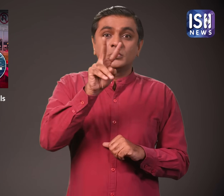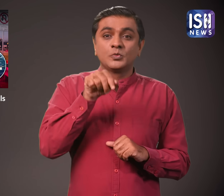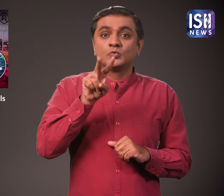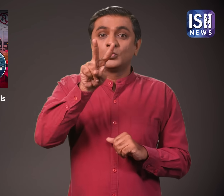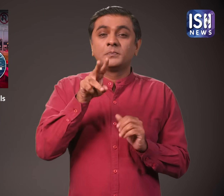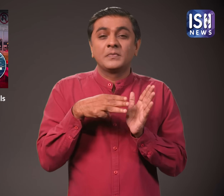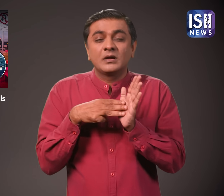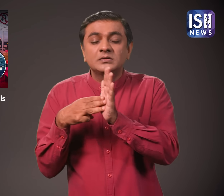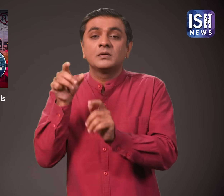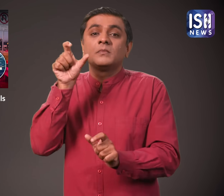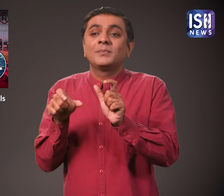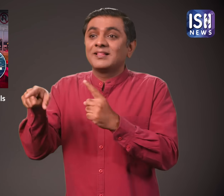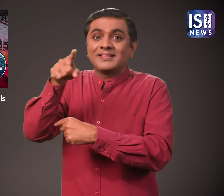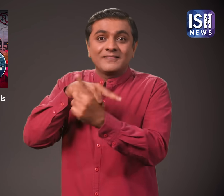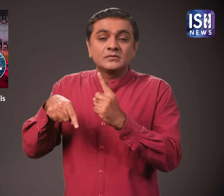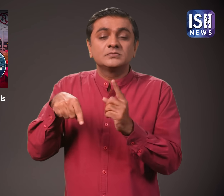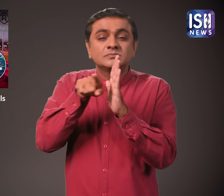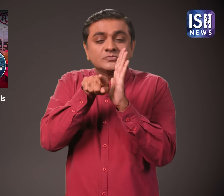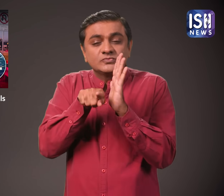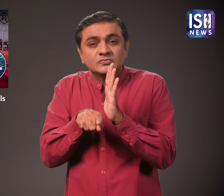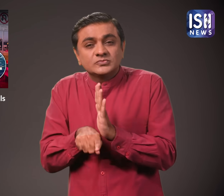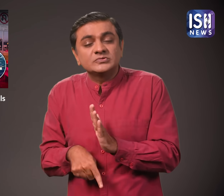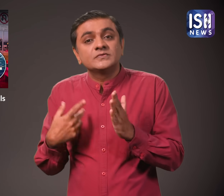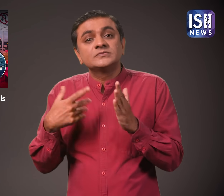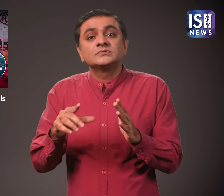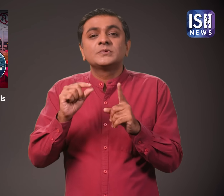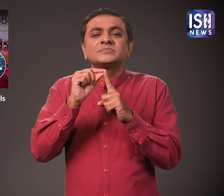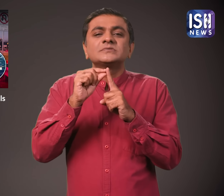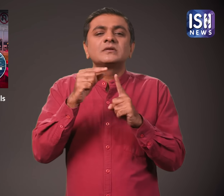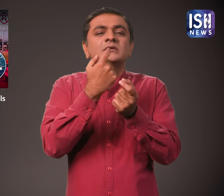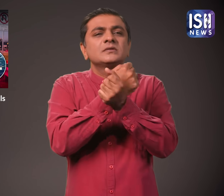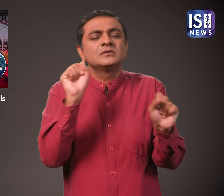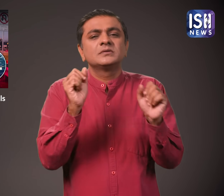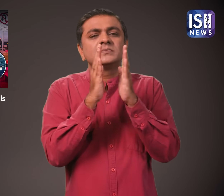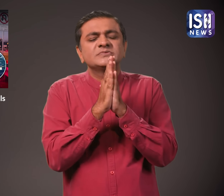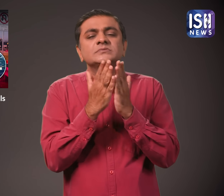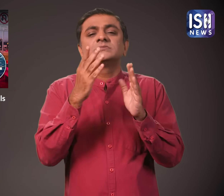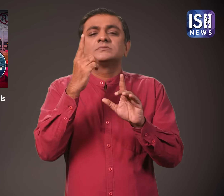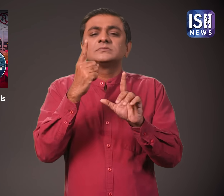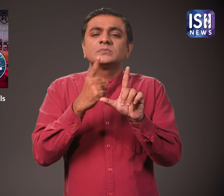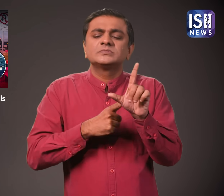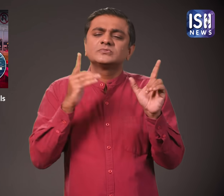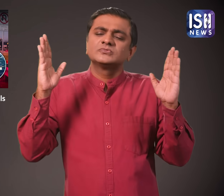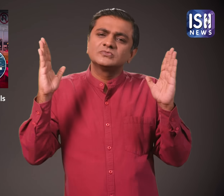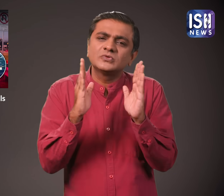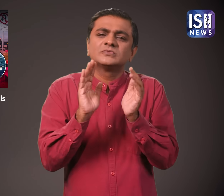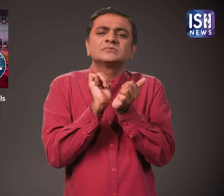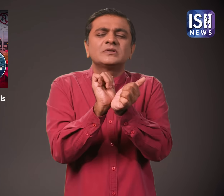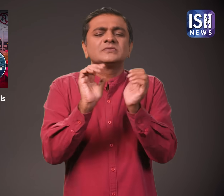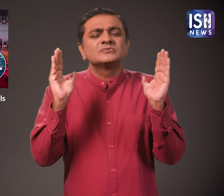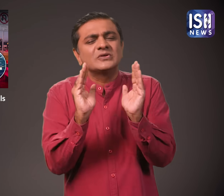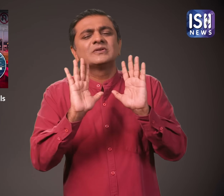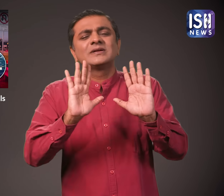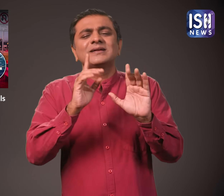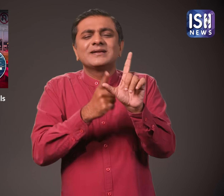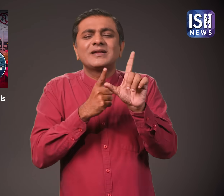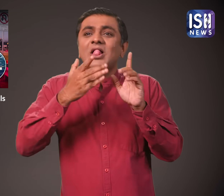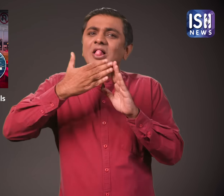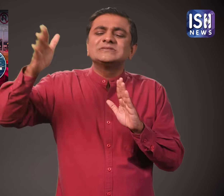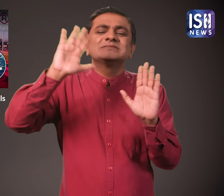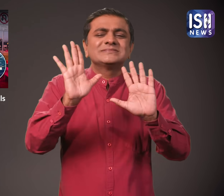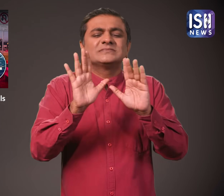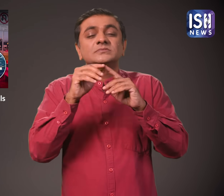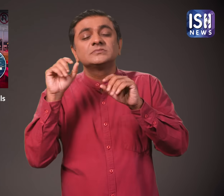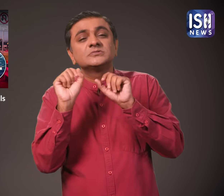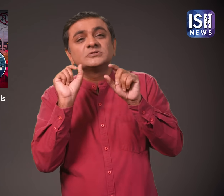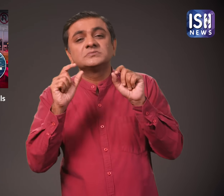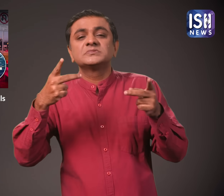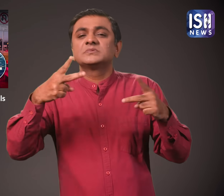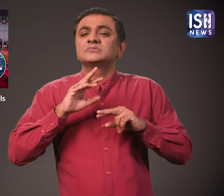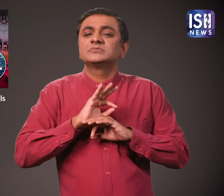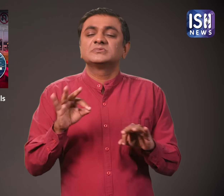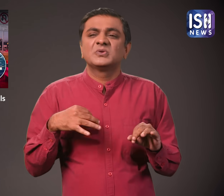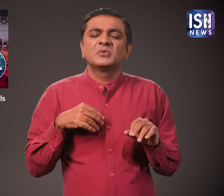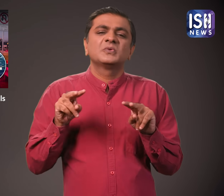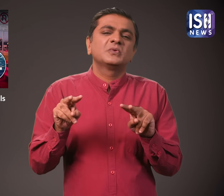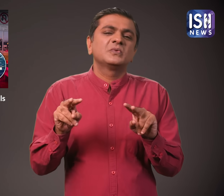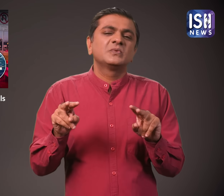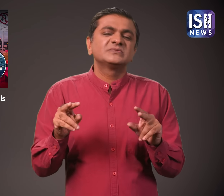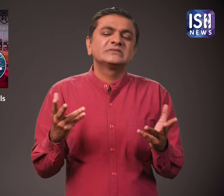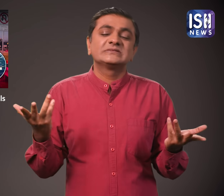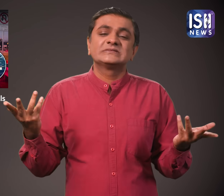Over 2.2 million people have signed the petition urging leniency in sentencing, but no response has been received yet.